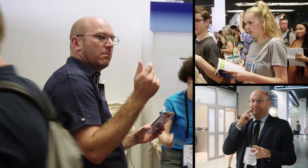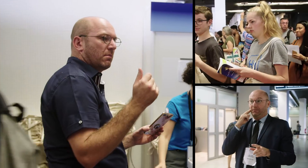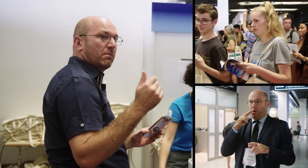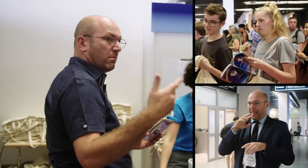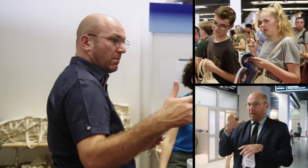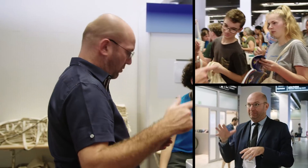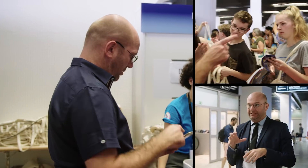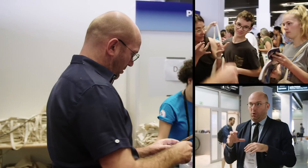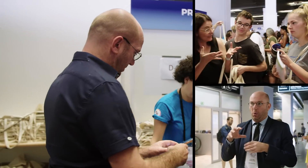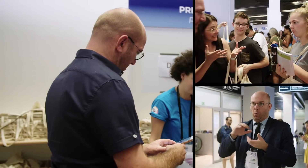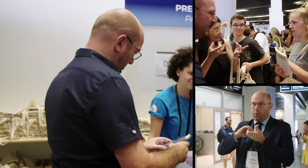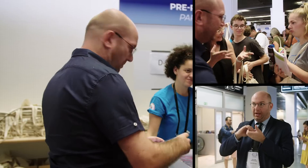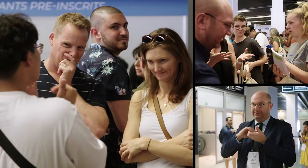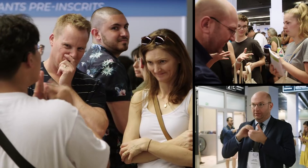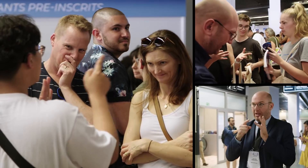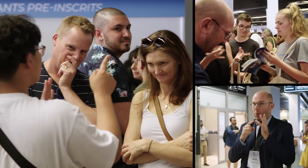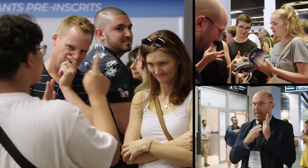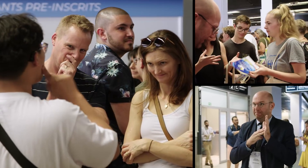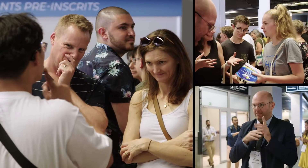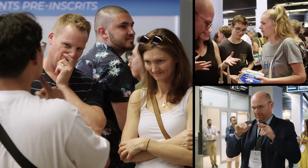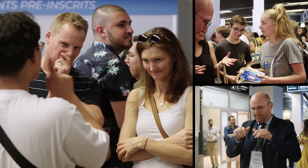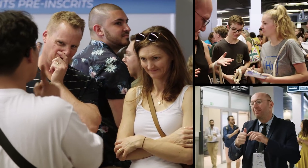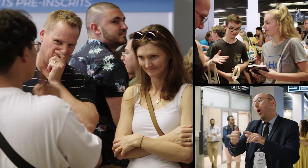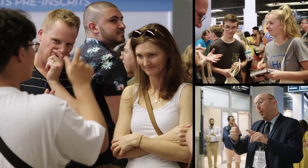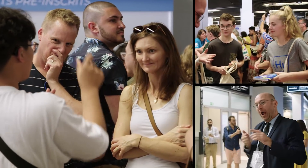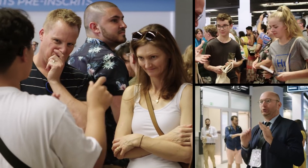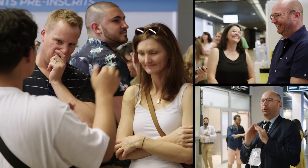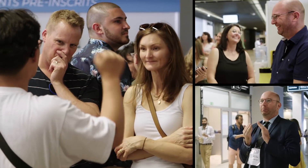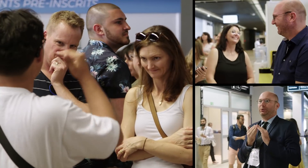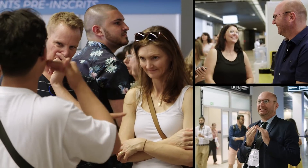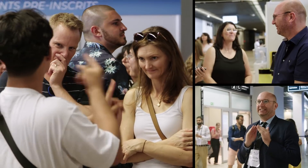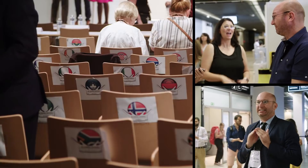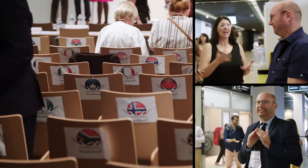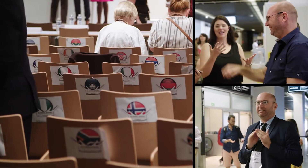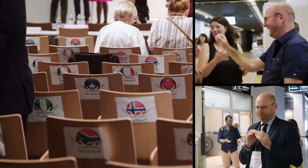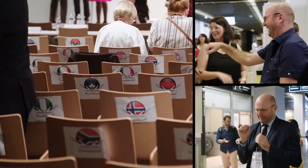as that ensures WFD has one voice representing Deaf people to the UN